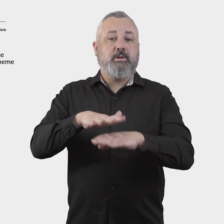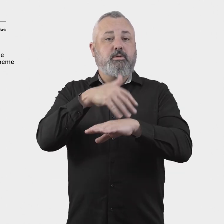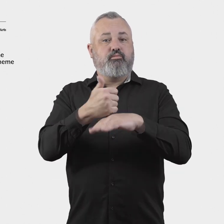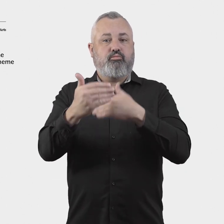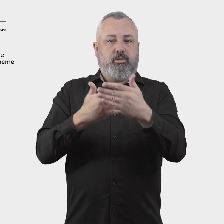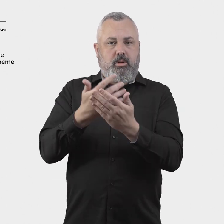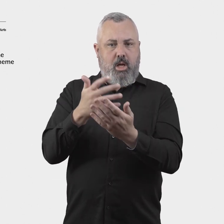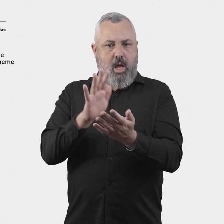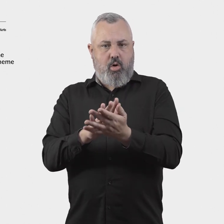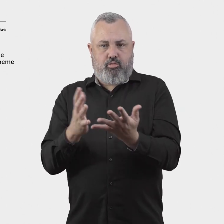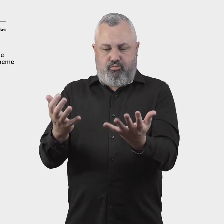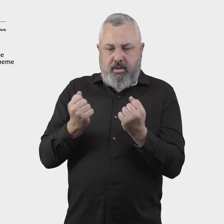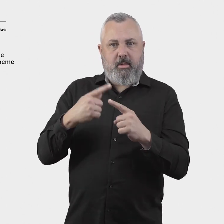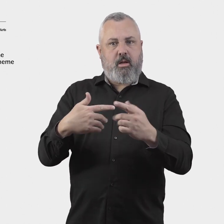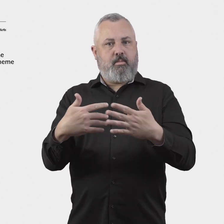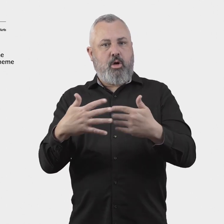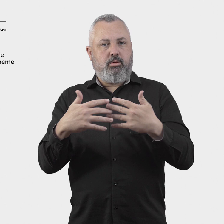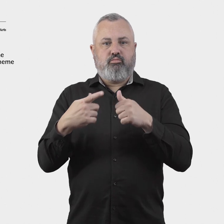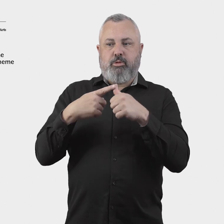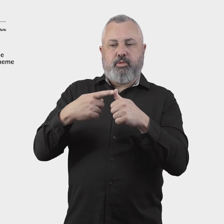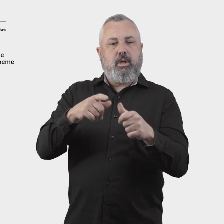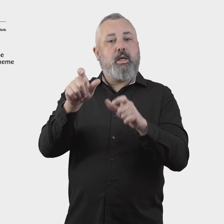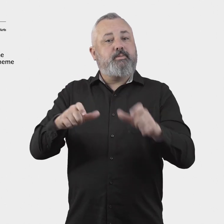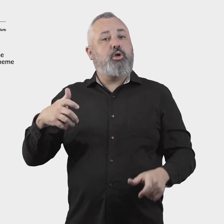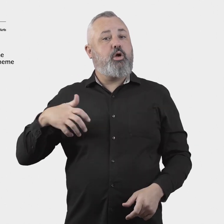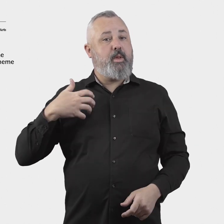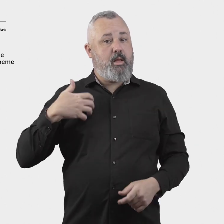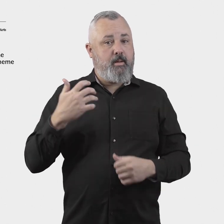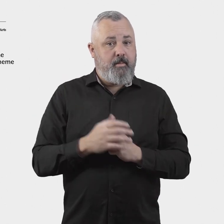Establish systems and processes to receive and respond to customers complaints